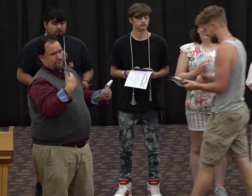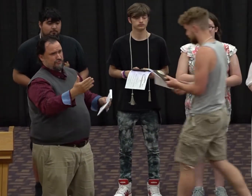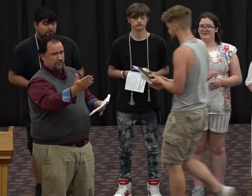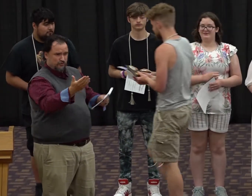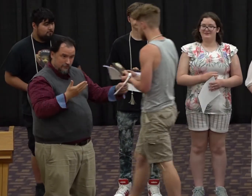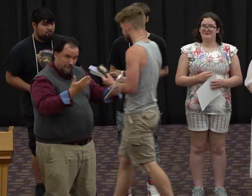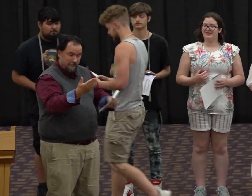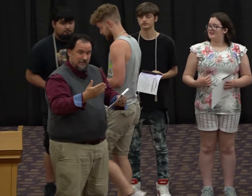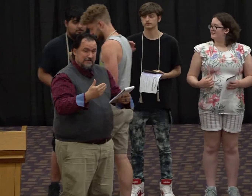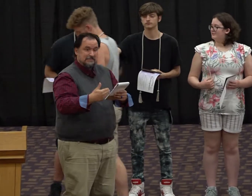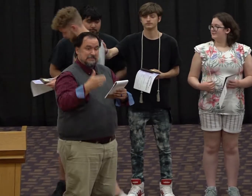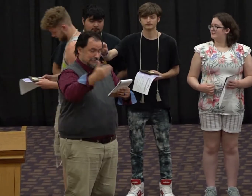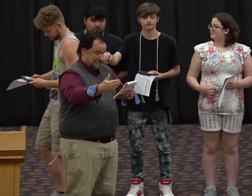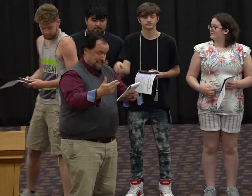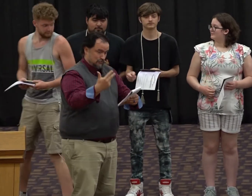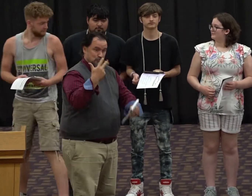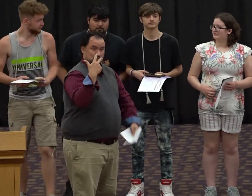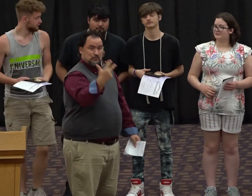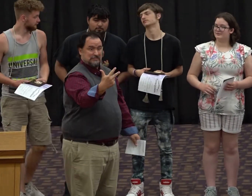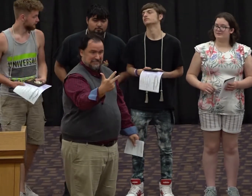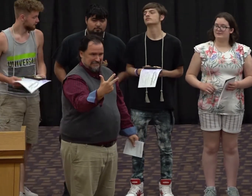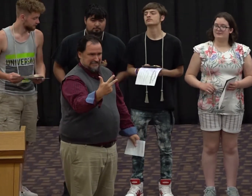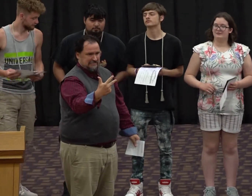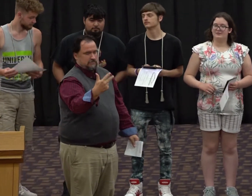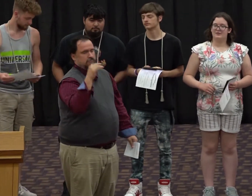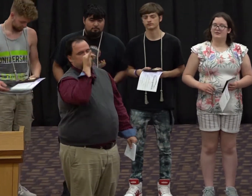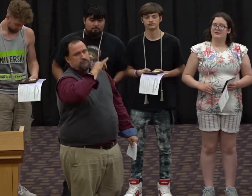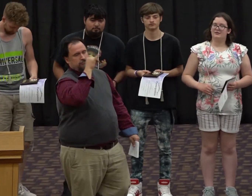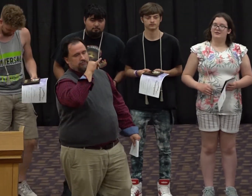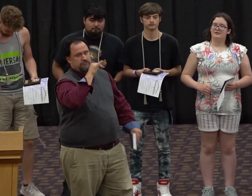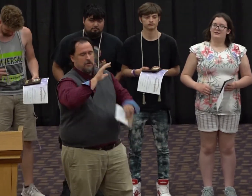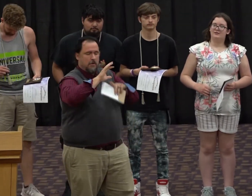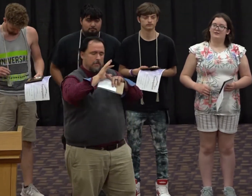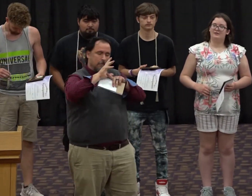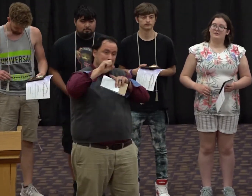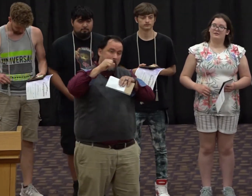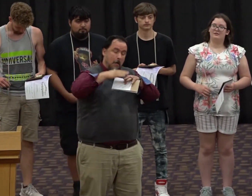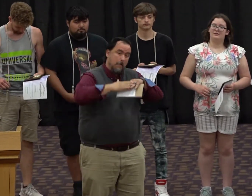Alright. They have put in so much service.